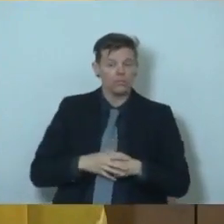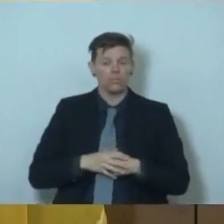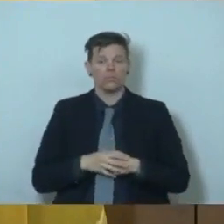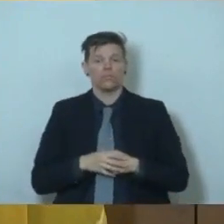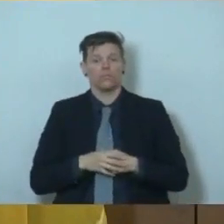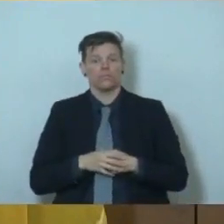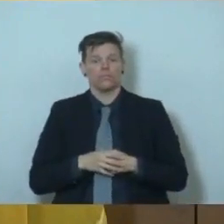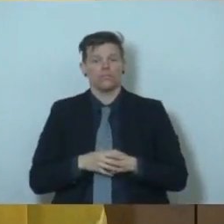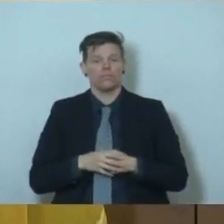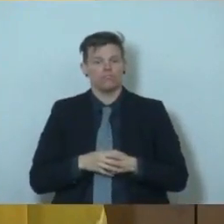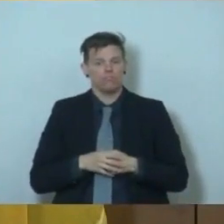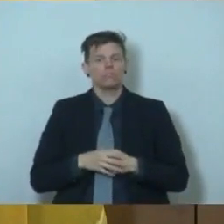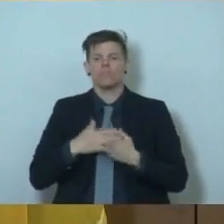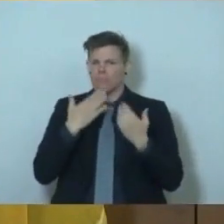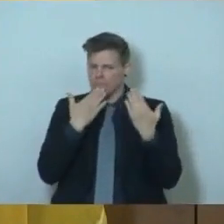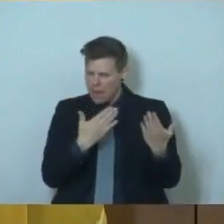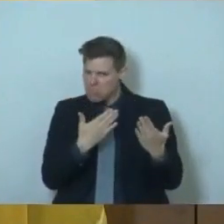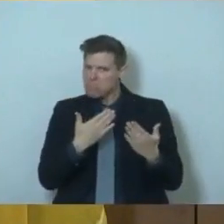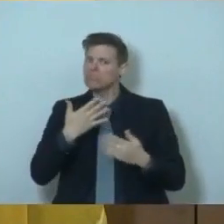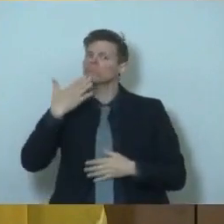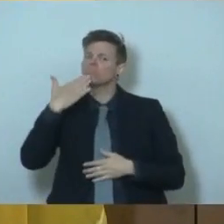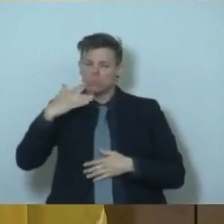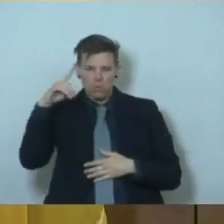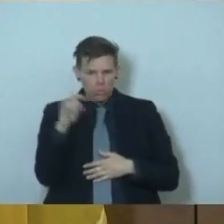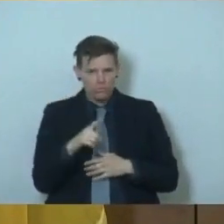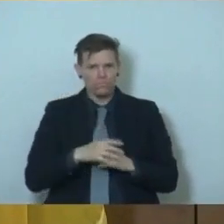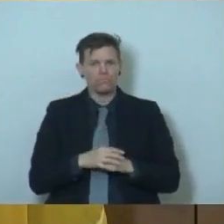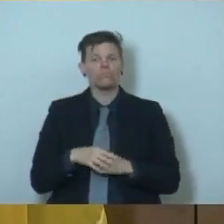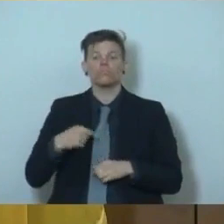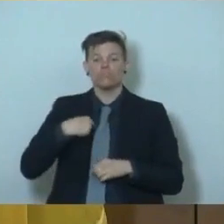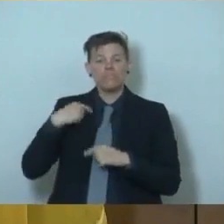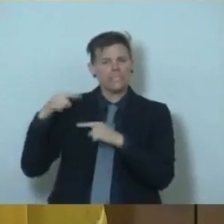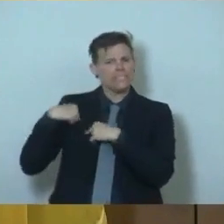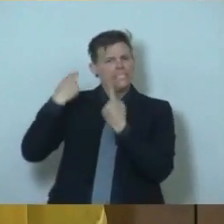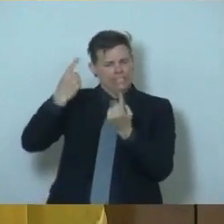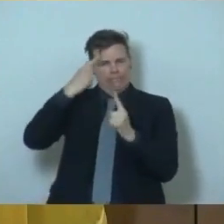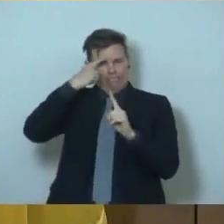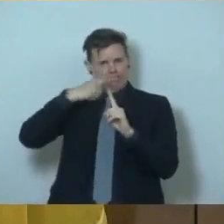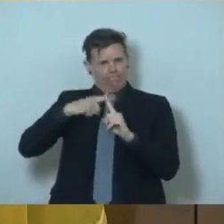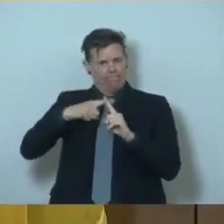THANK YOU. THANK YOU FOR THE QUESTION.